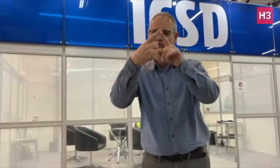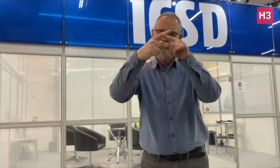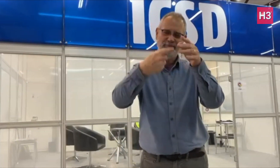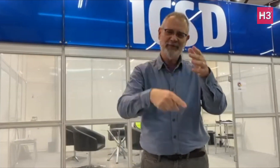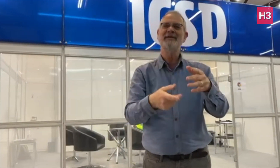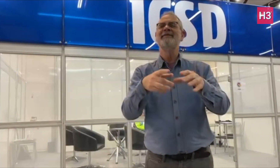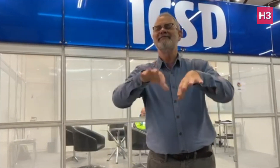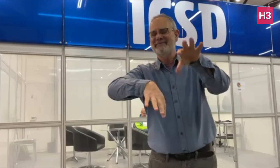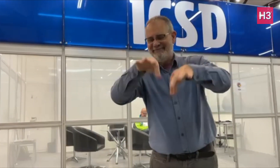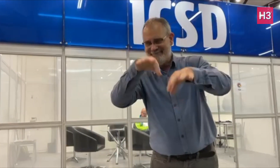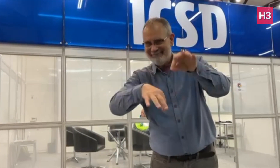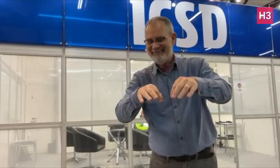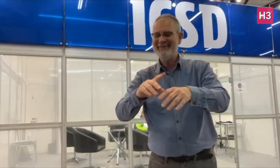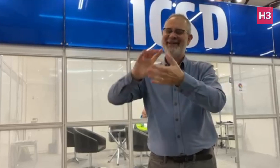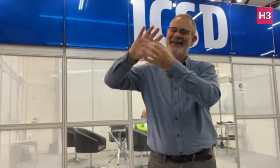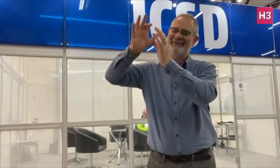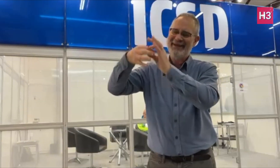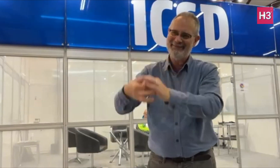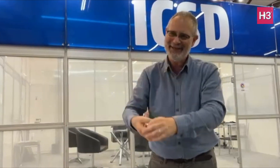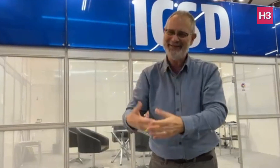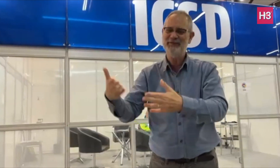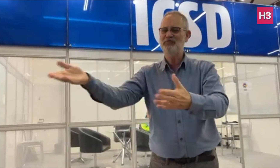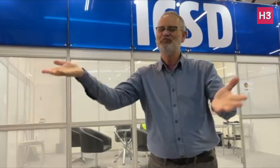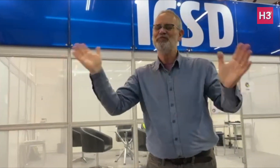and catch up on the old businesses.